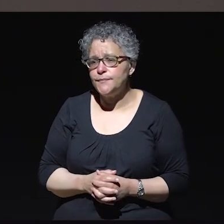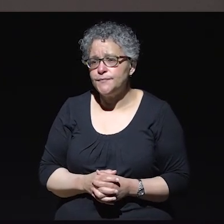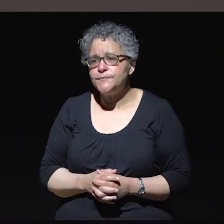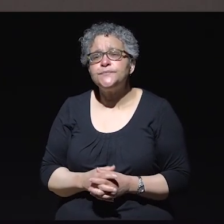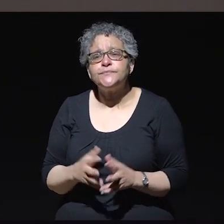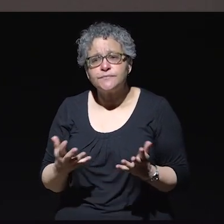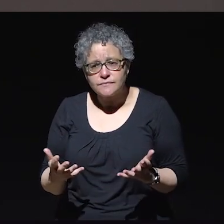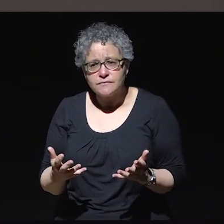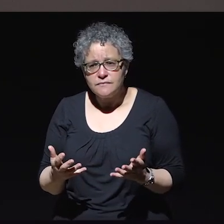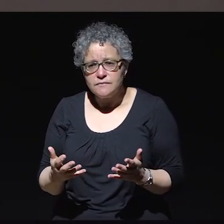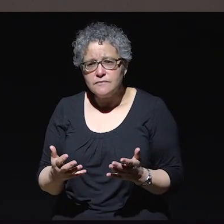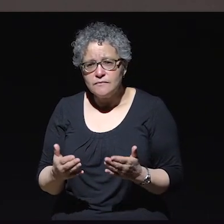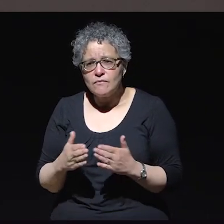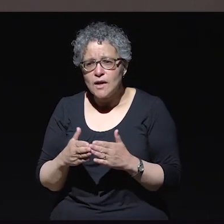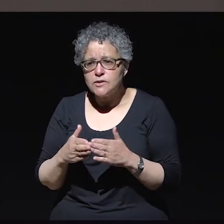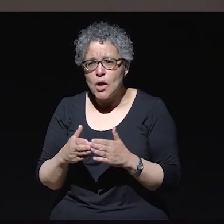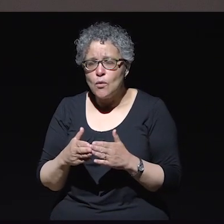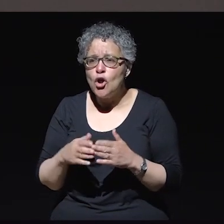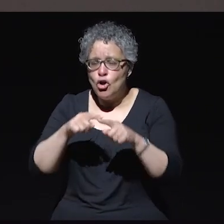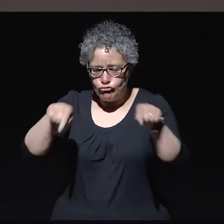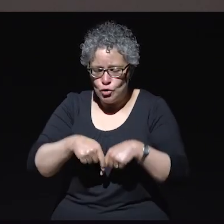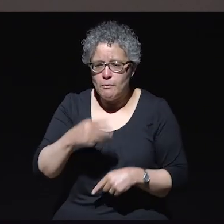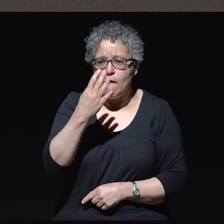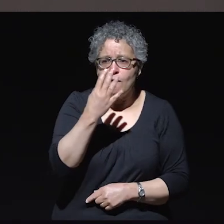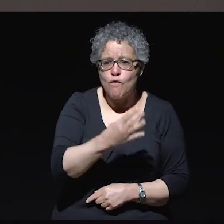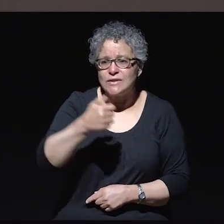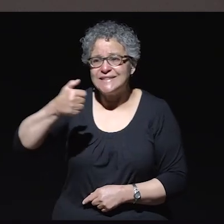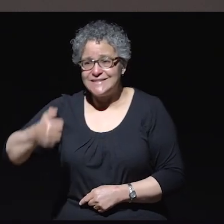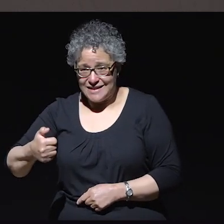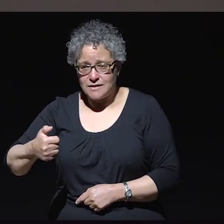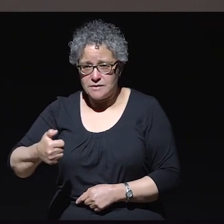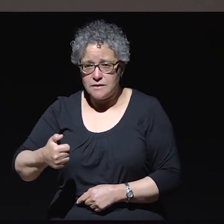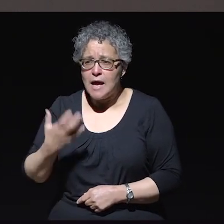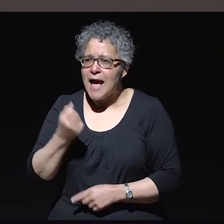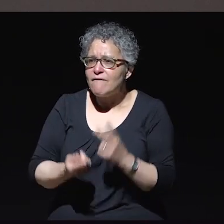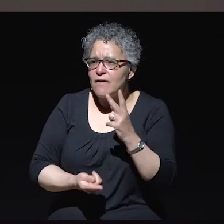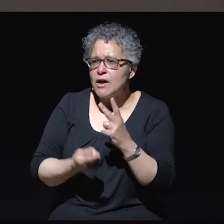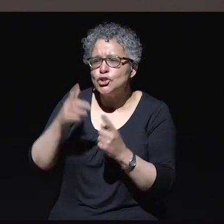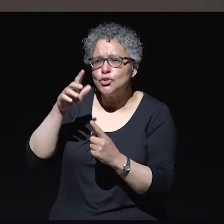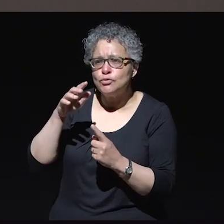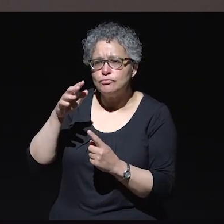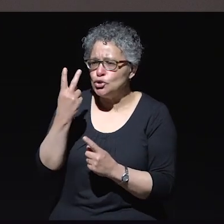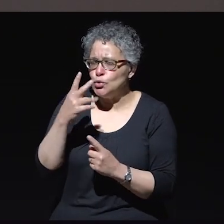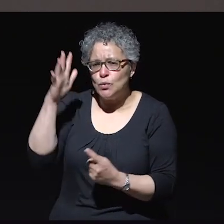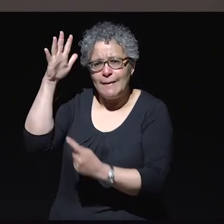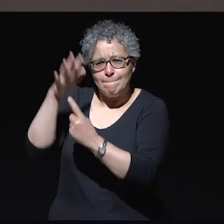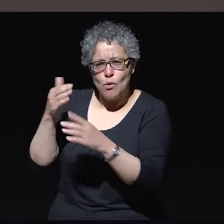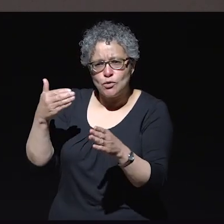So, the in-focus display in Room 46 looks at two key works by Van Dyck that Gainsborough knew intimately.